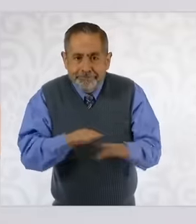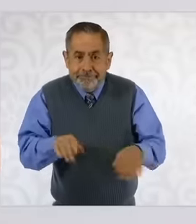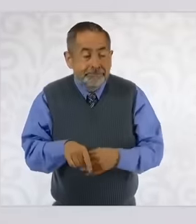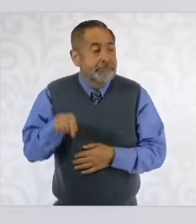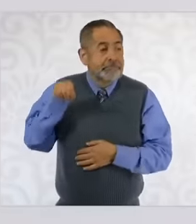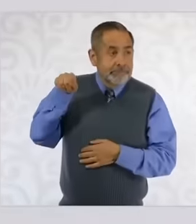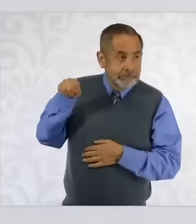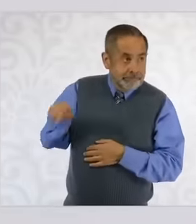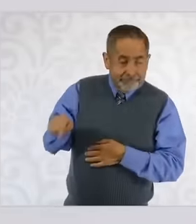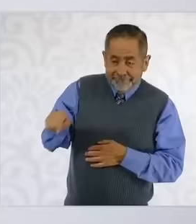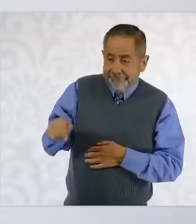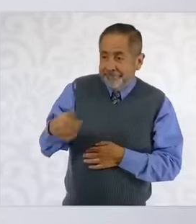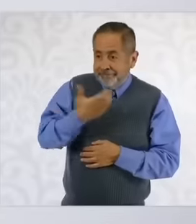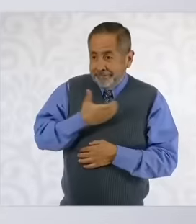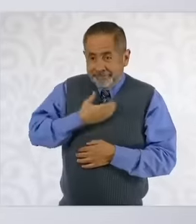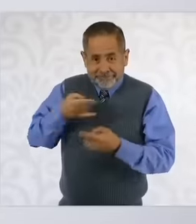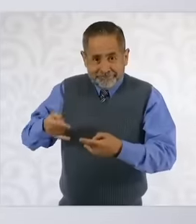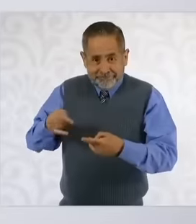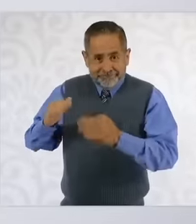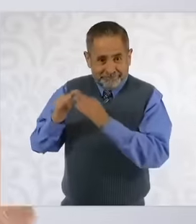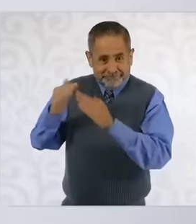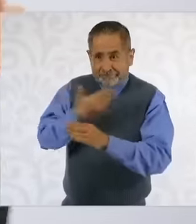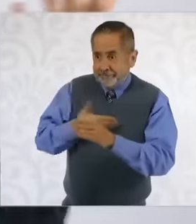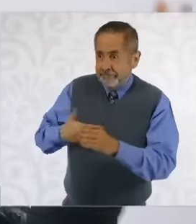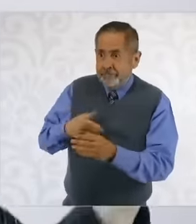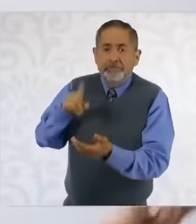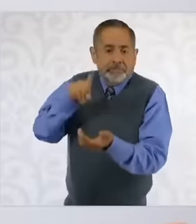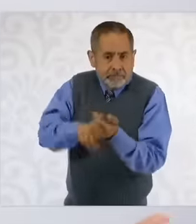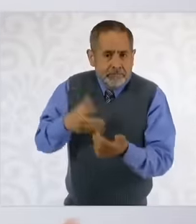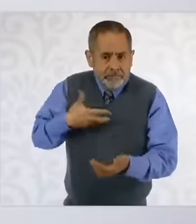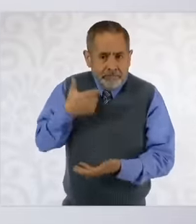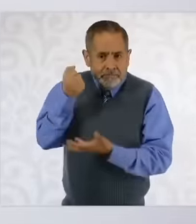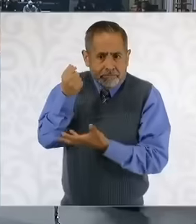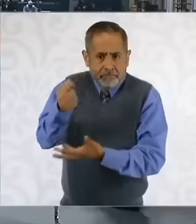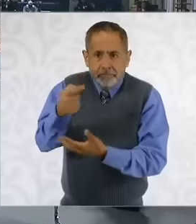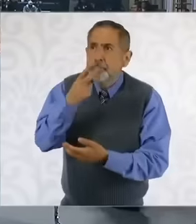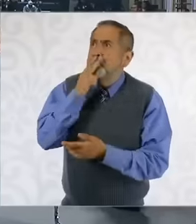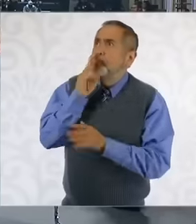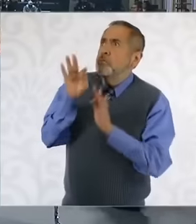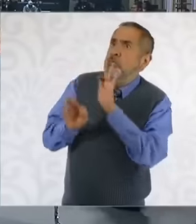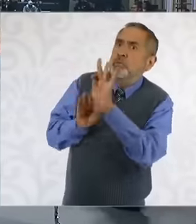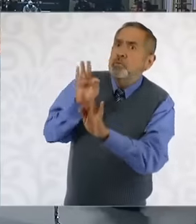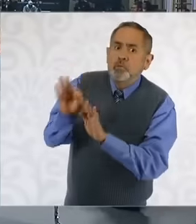its own budget to preserve this which is a historical monument of all